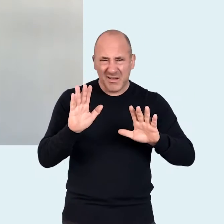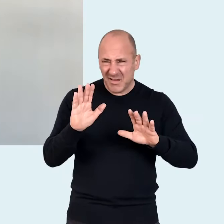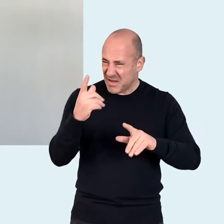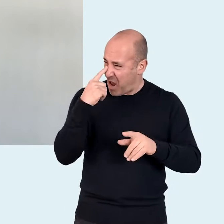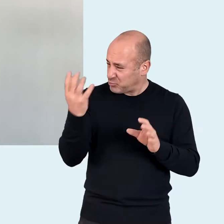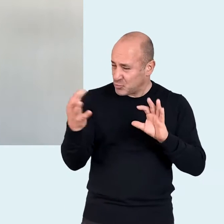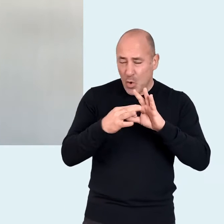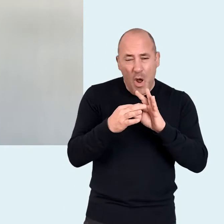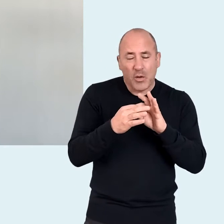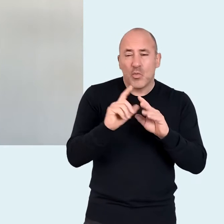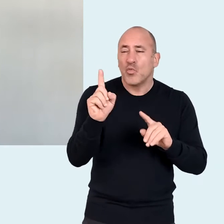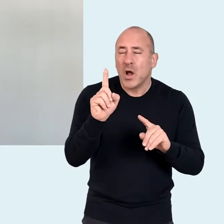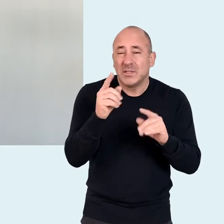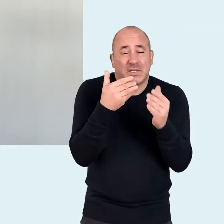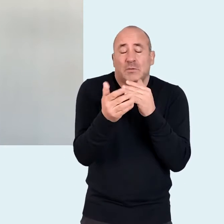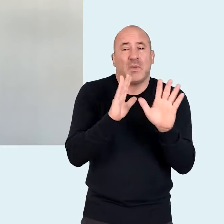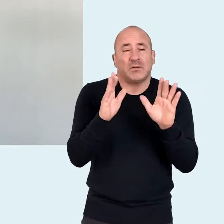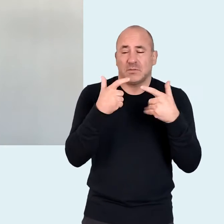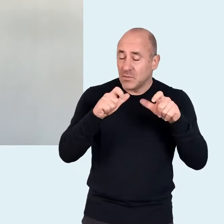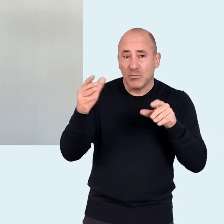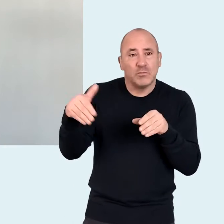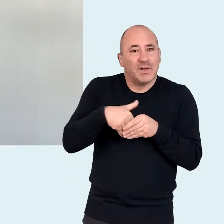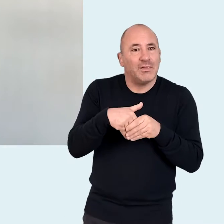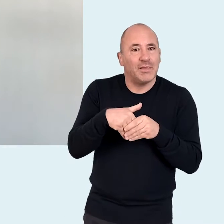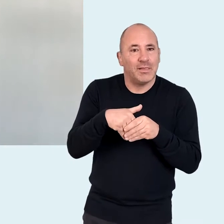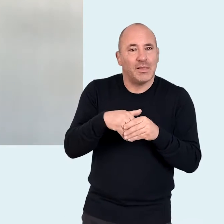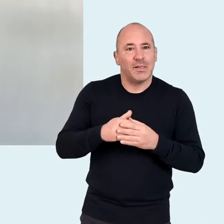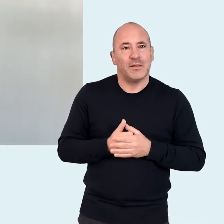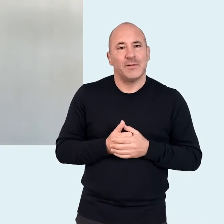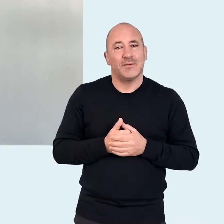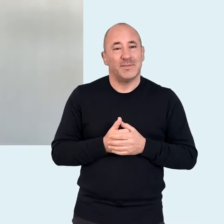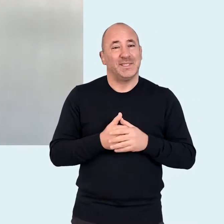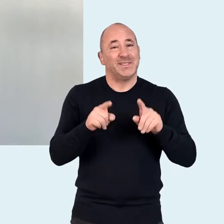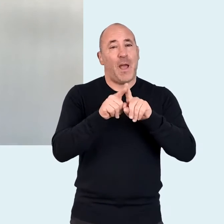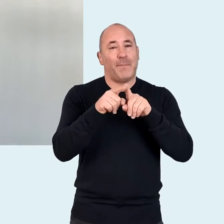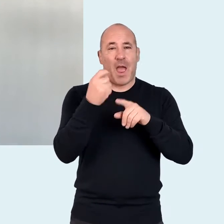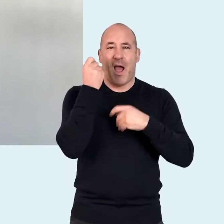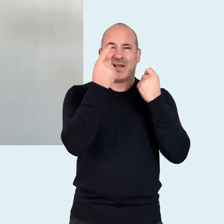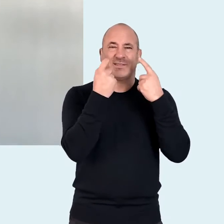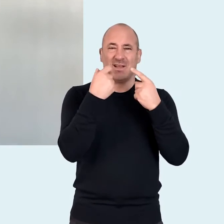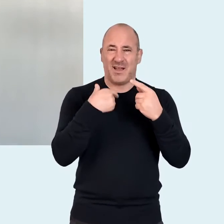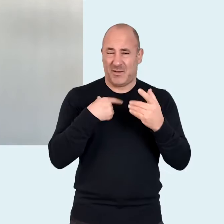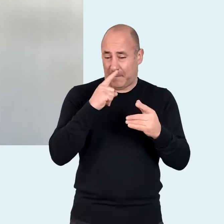as dancers, makes them feel that they can join in some way. But also, it portrays this